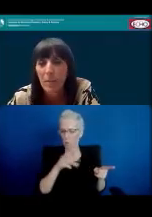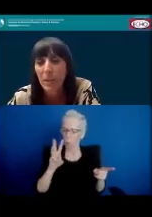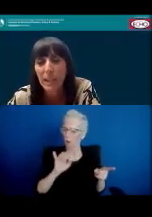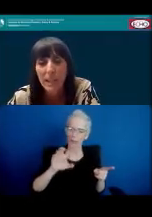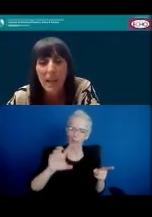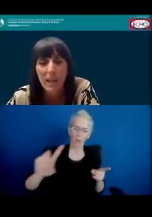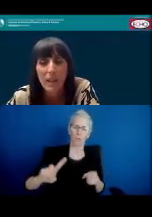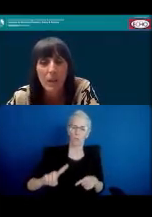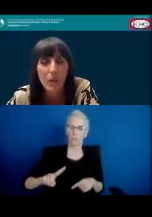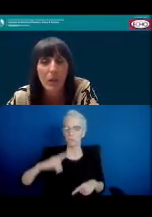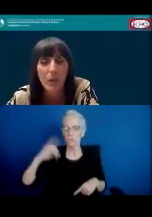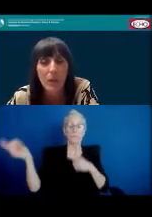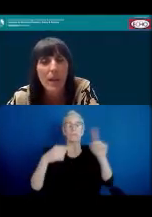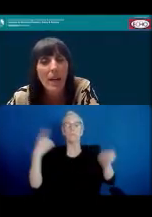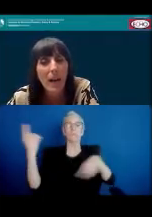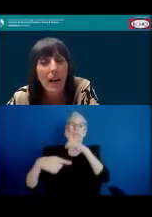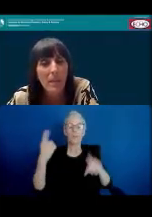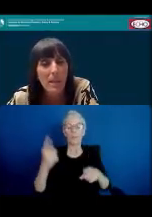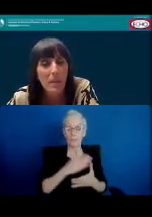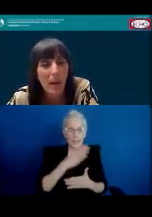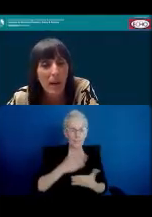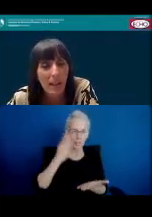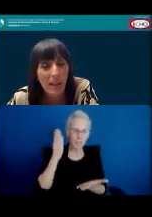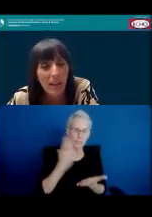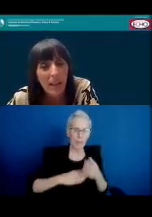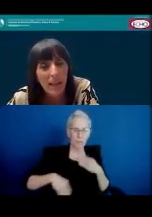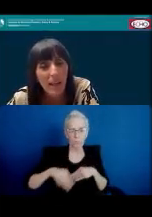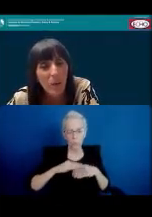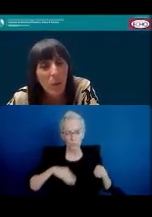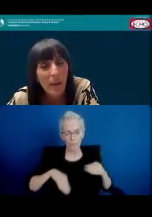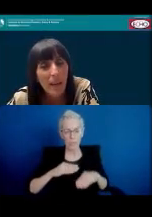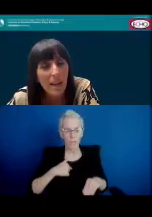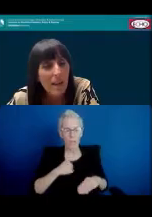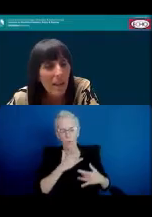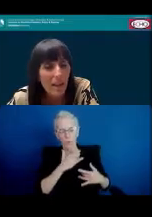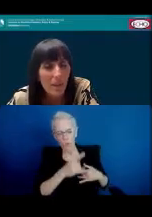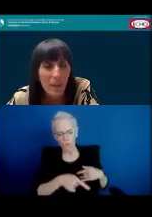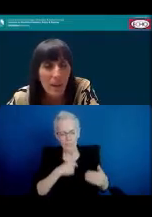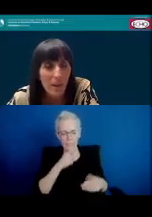worried he can't control his body, and a way that we can